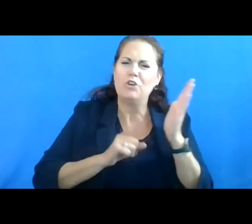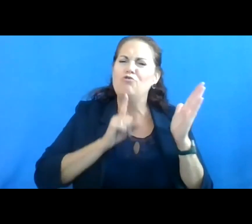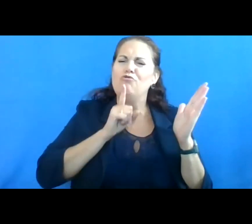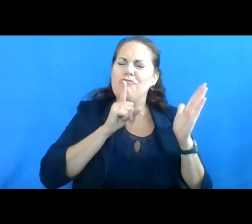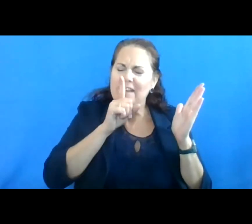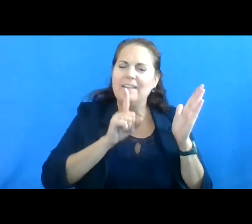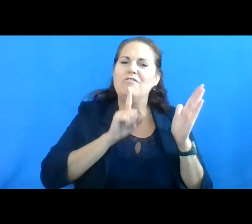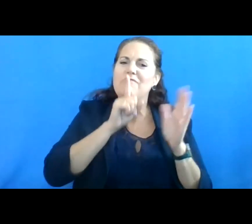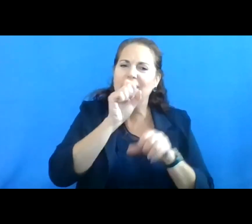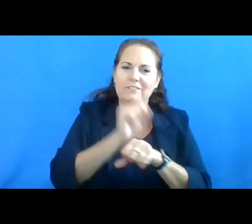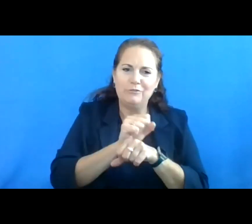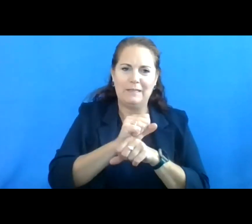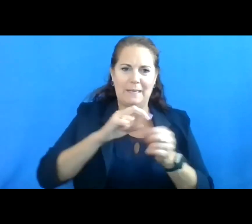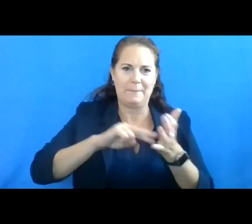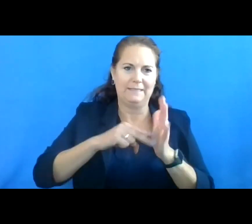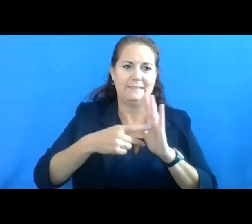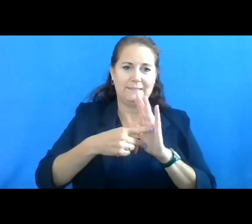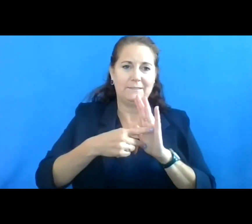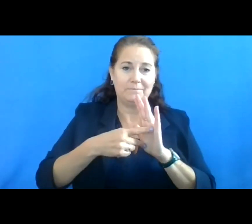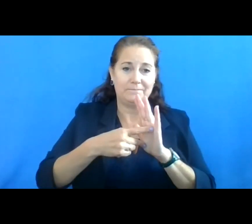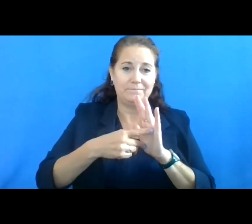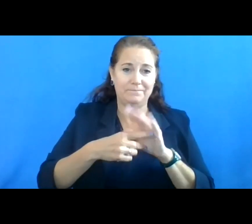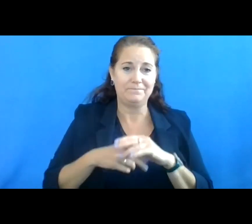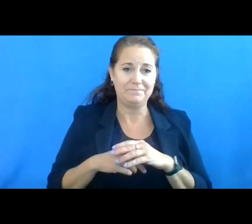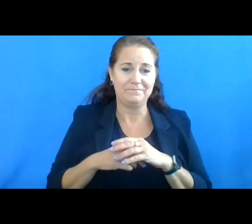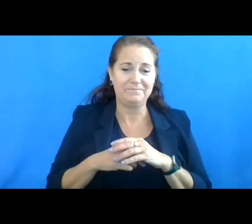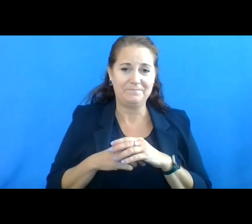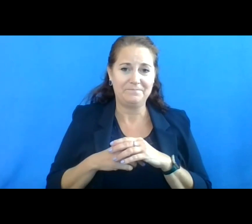and truly means.